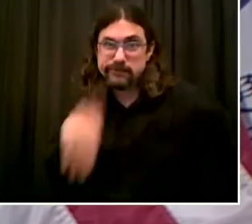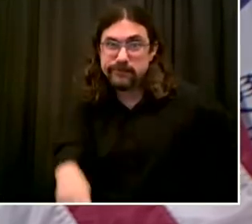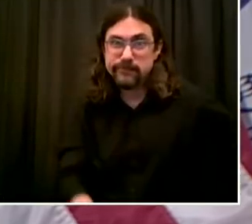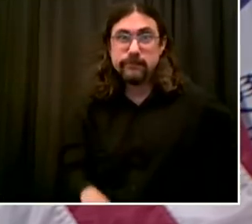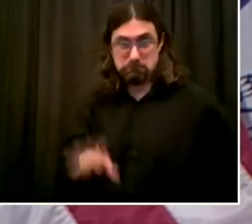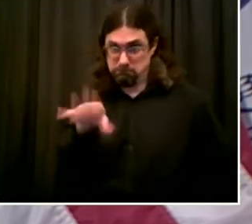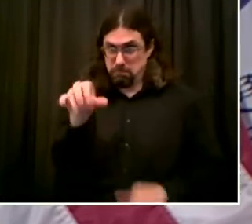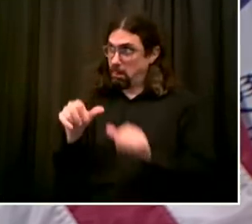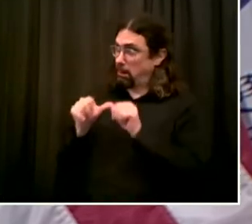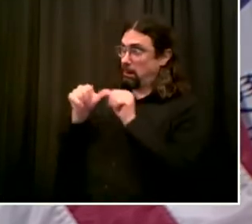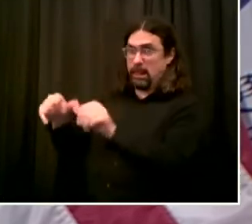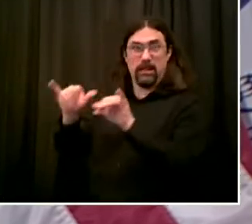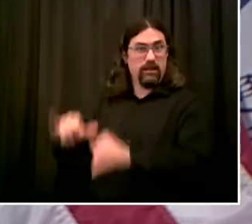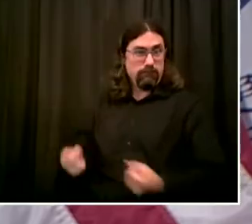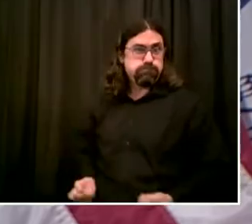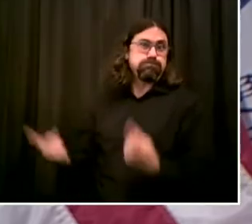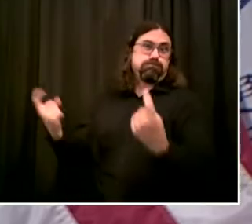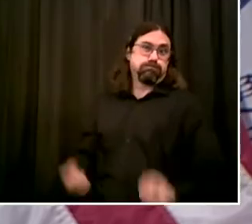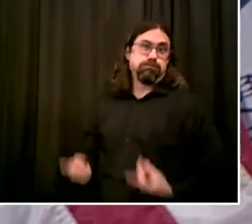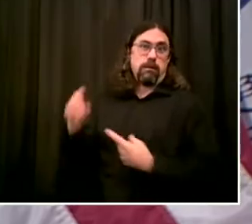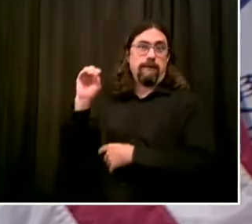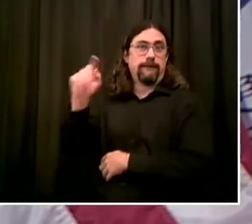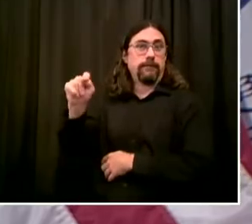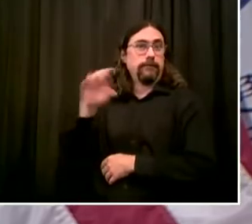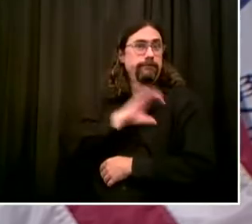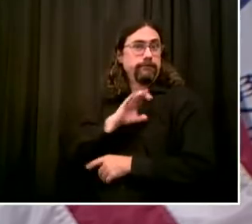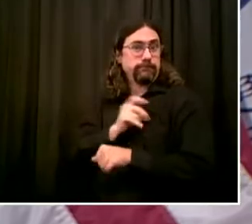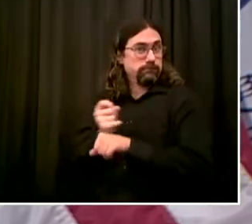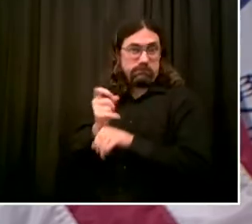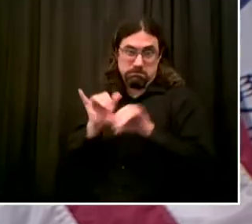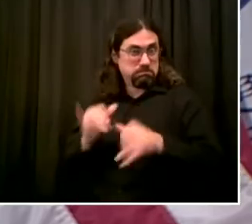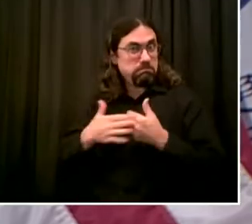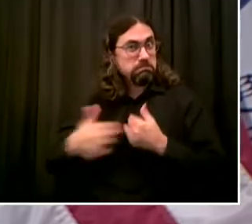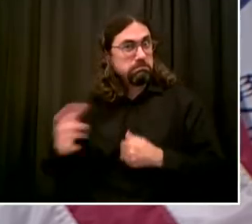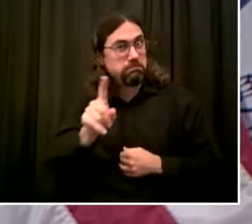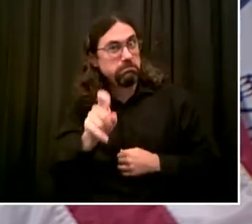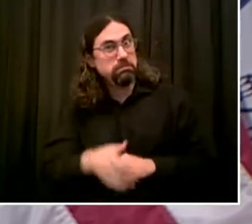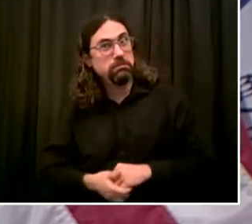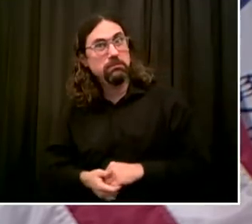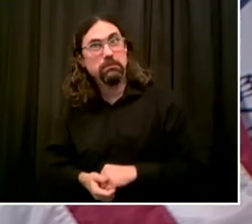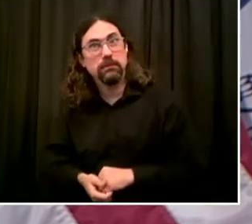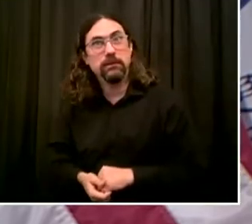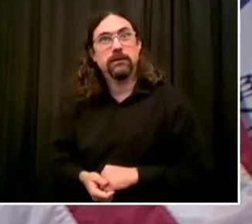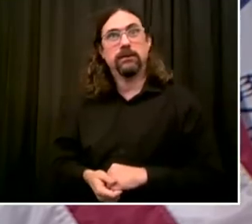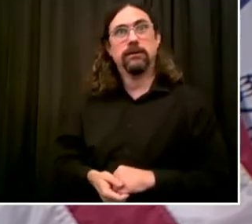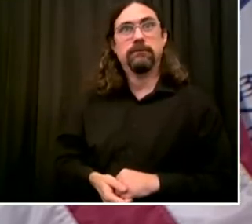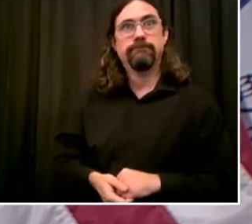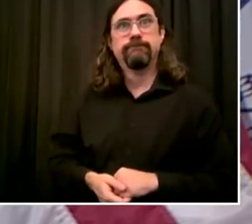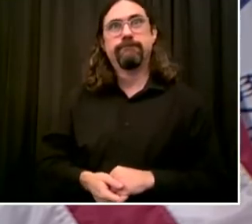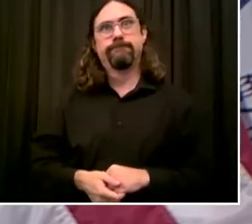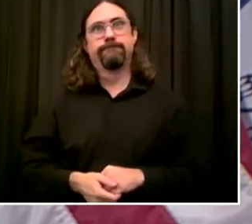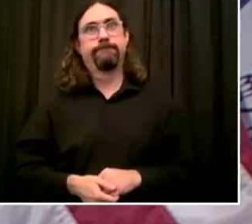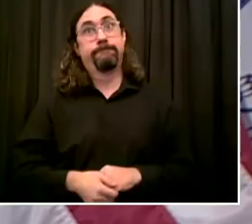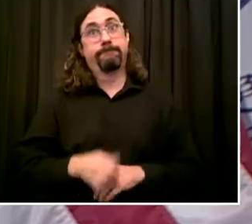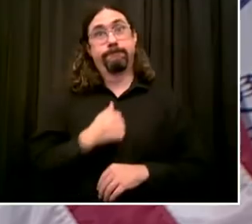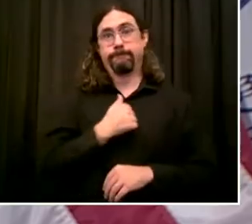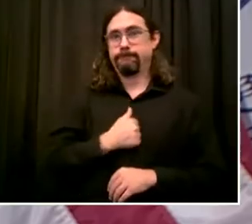YOU GUARANTEEi DEPARTMENT WILL REMAIN AT I TS CURRENT 36,000?